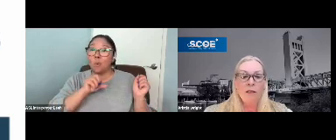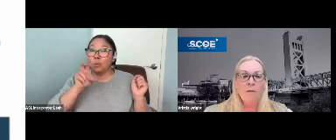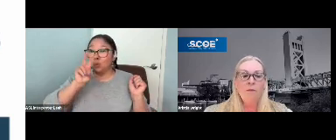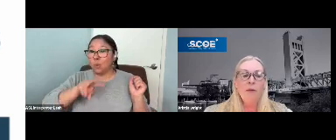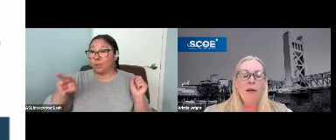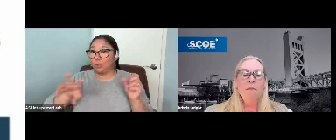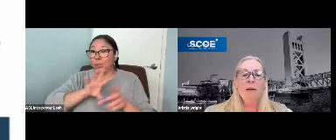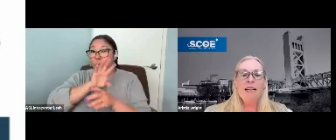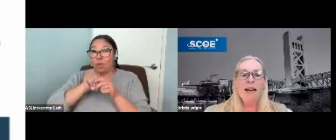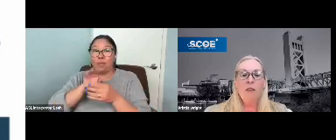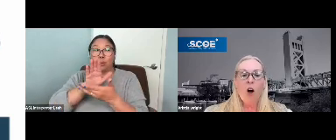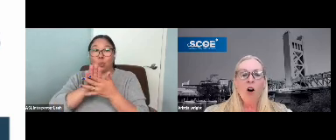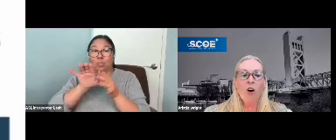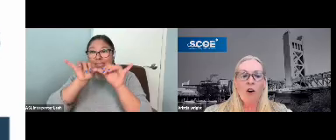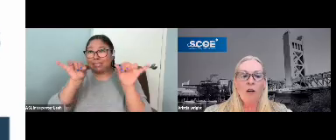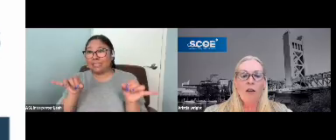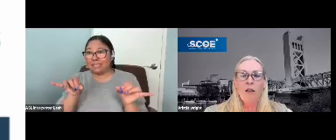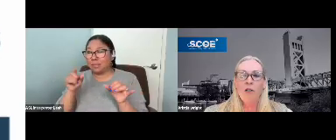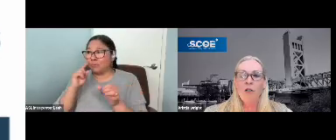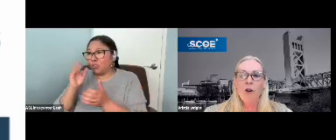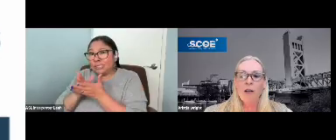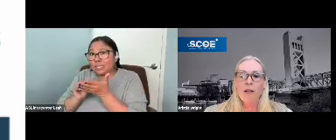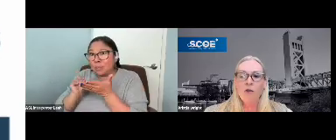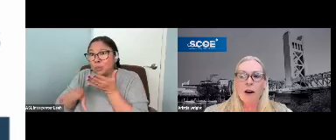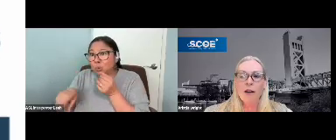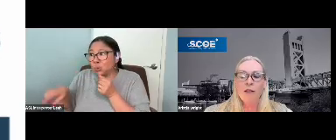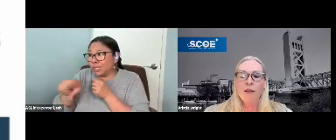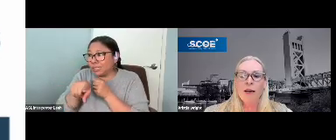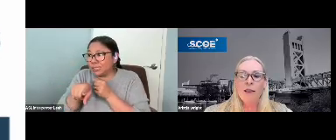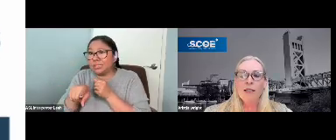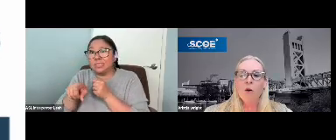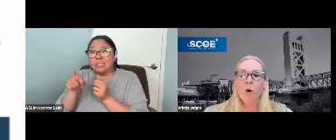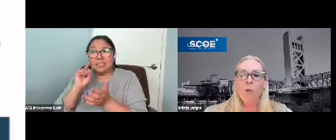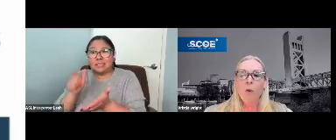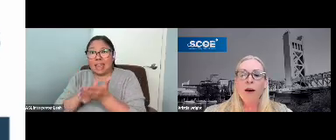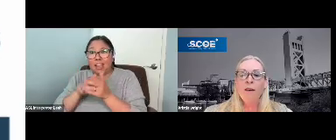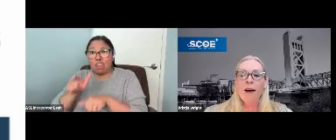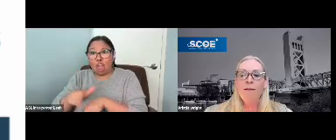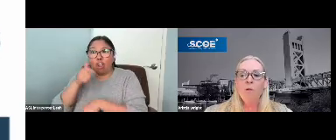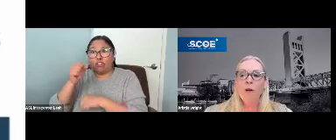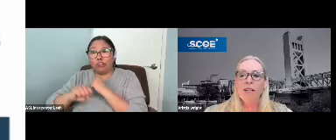school system, it may take longer to earn these credits. And that's the whole point of having